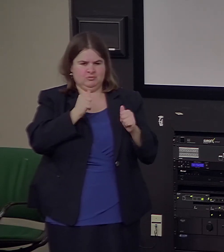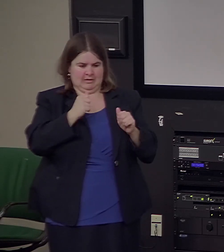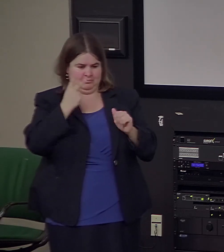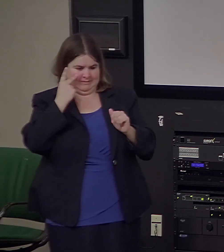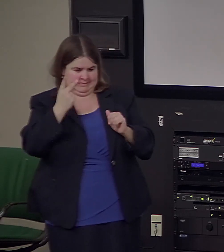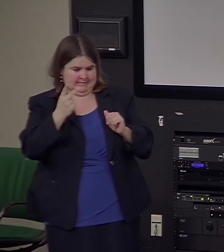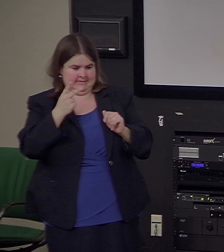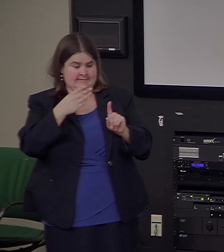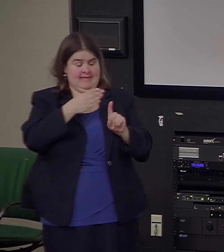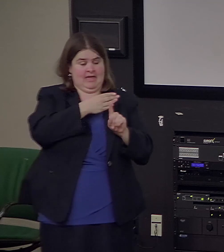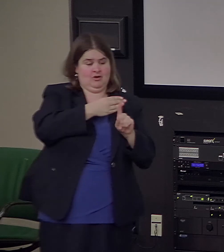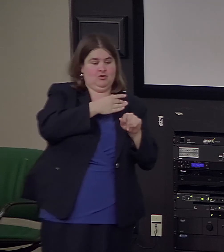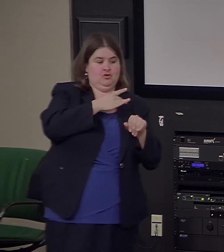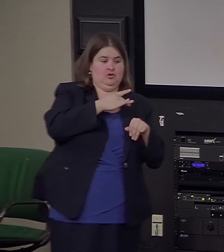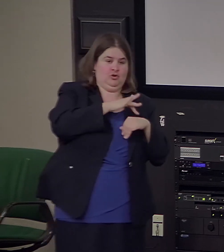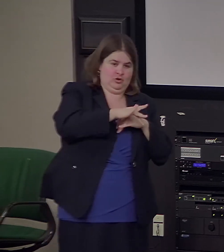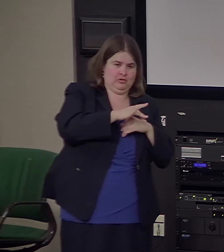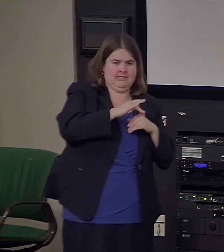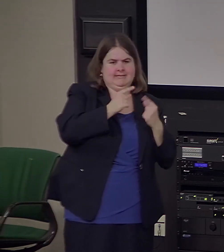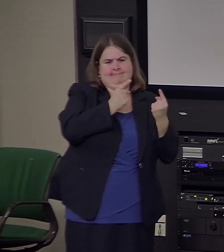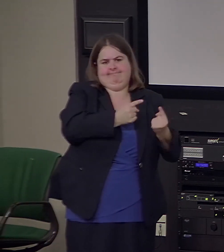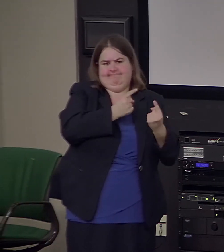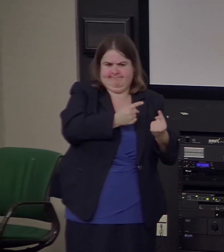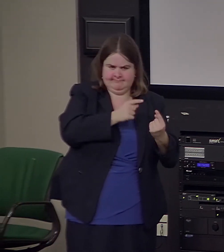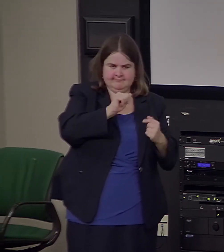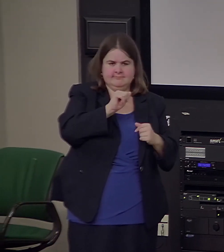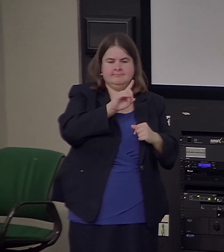of early adversity have cascading influences